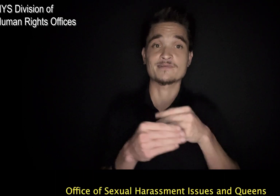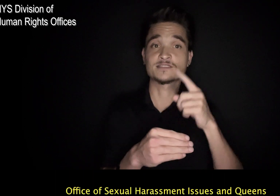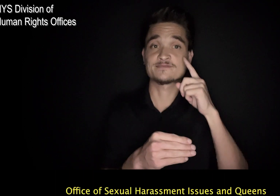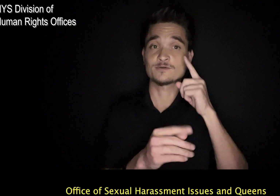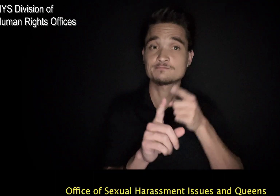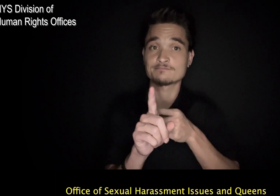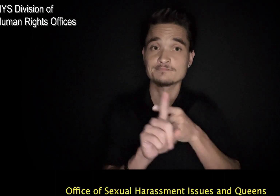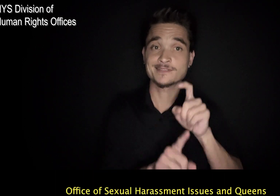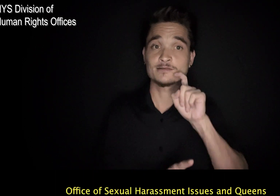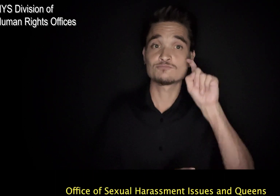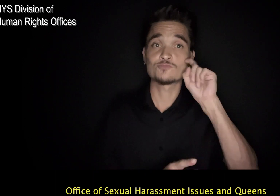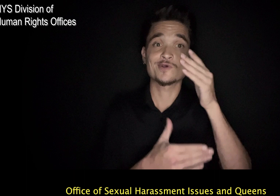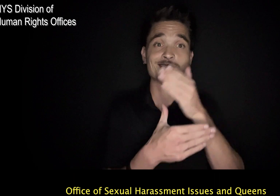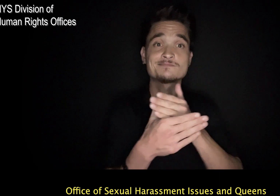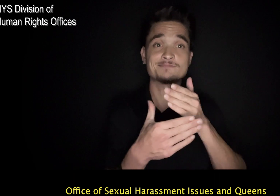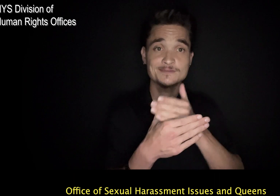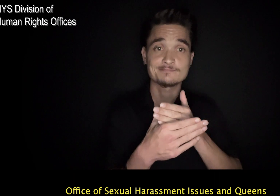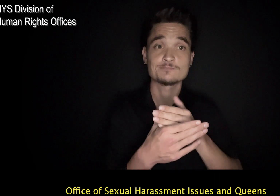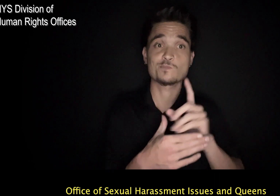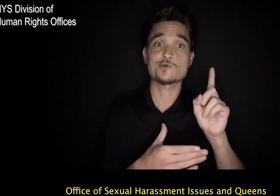Office of Sexual Harassment Issues and Queens